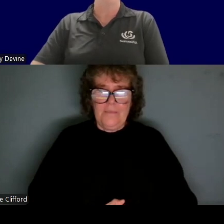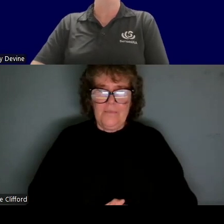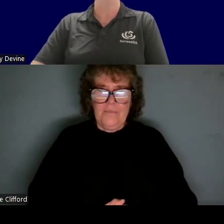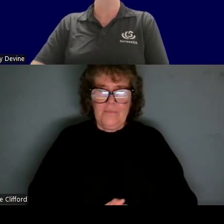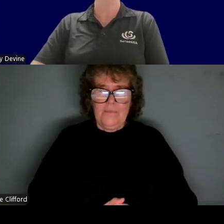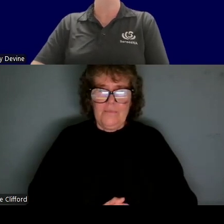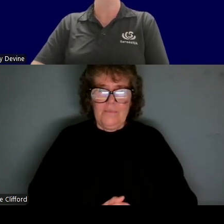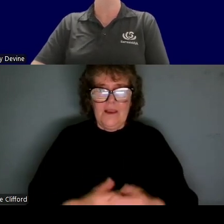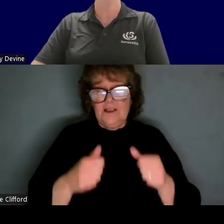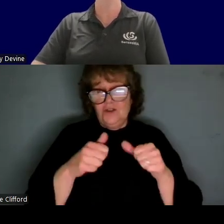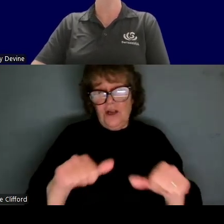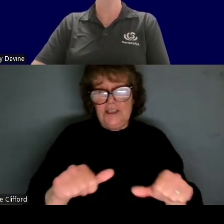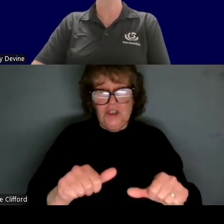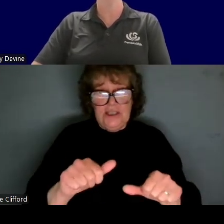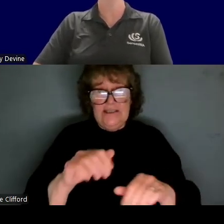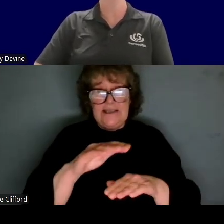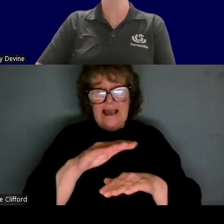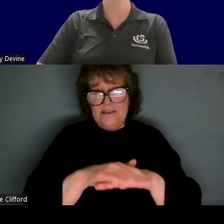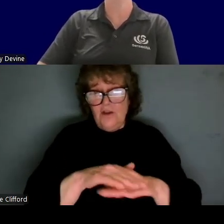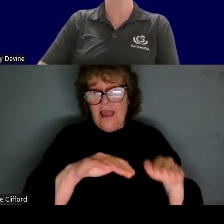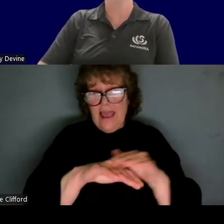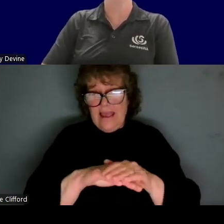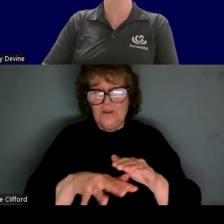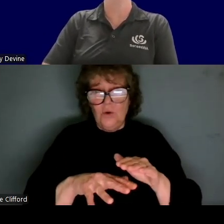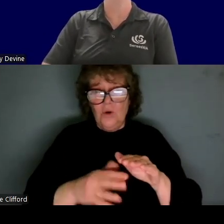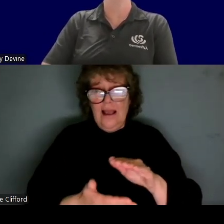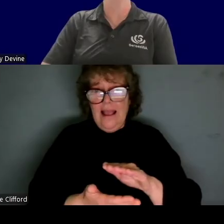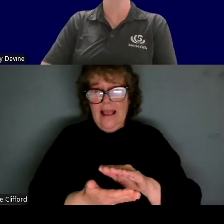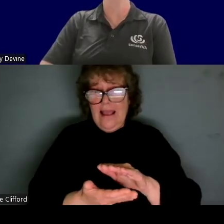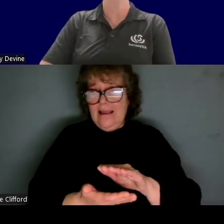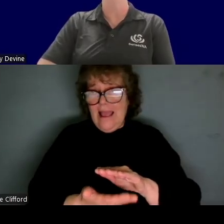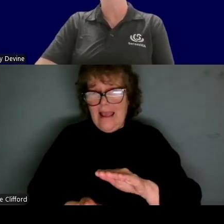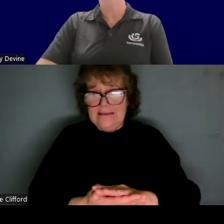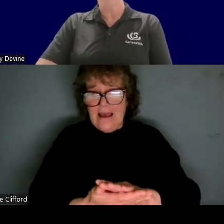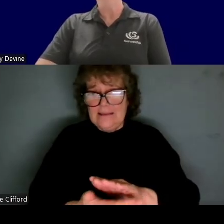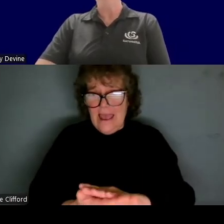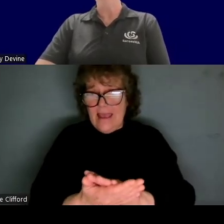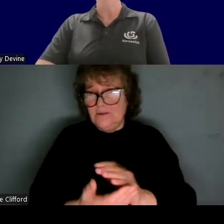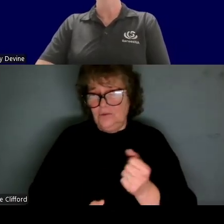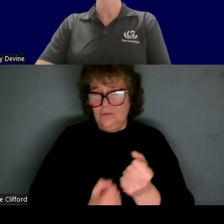under hand or hand over hand approaches to supporting a client to build their skills.